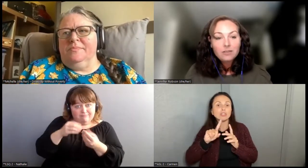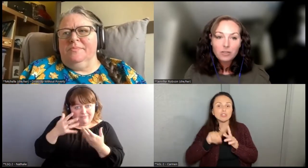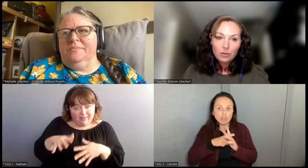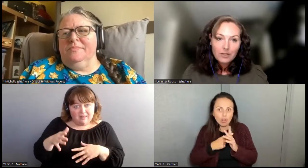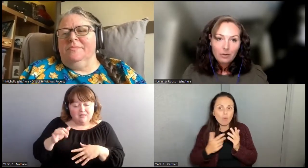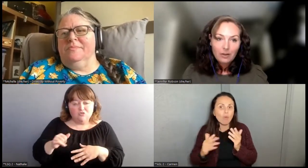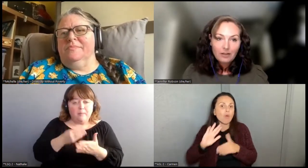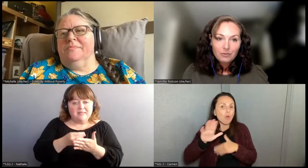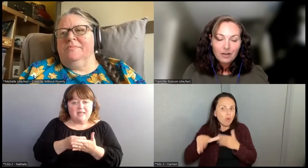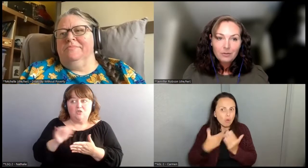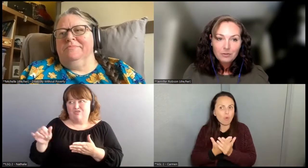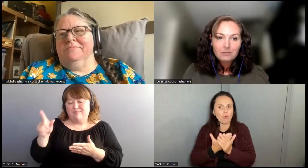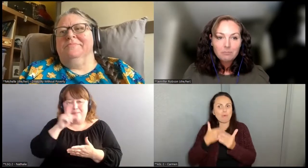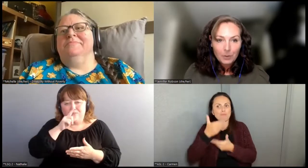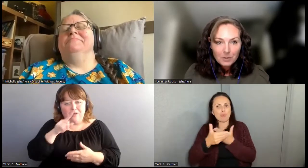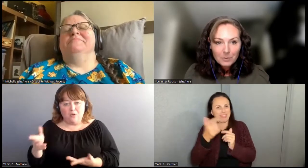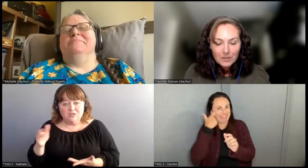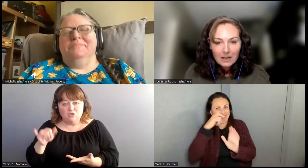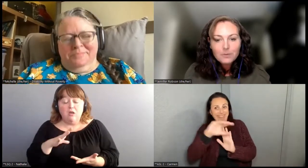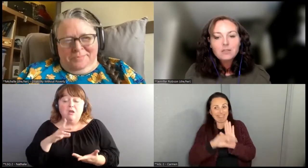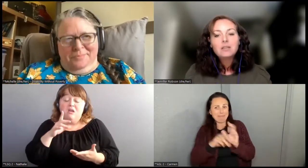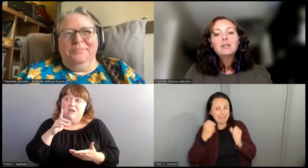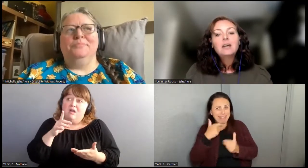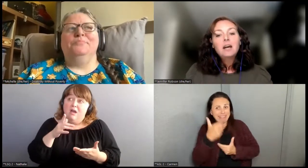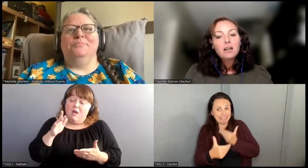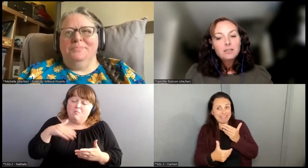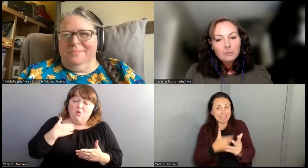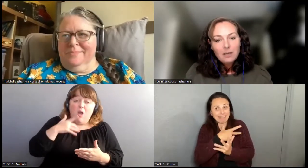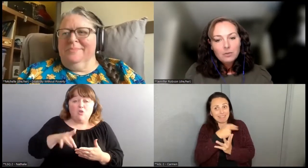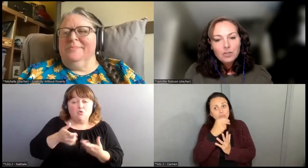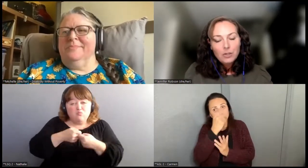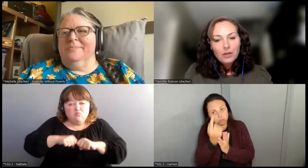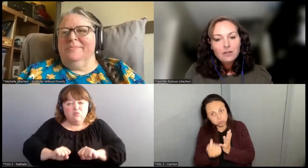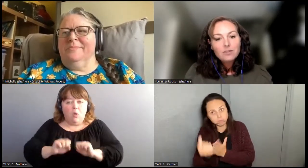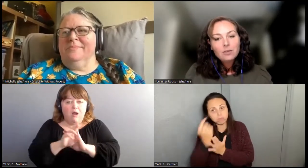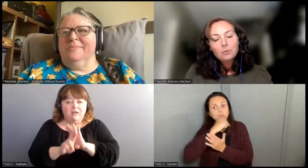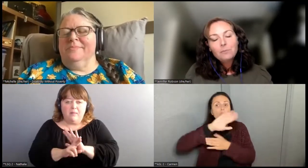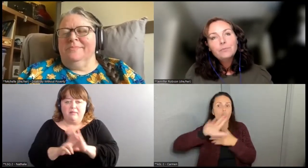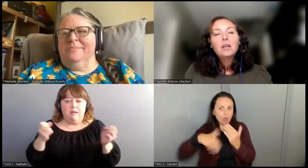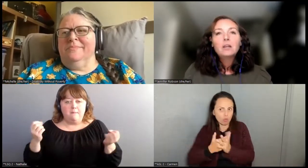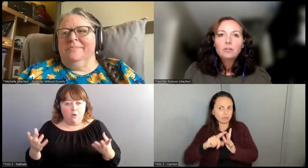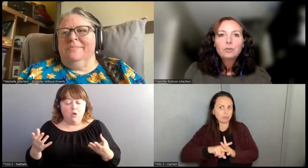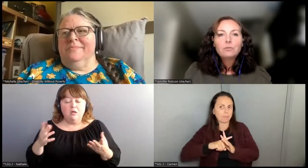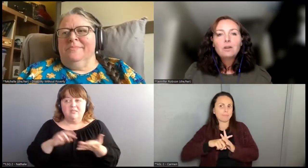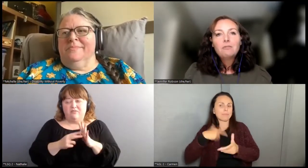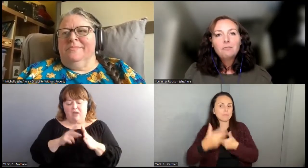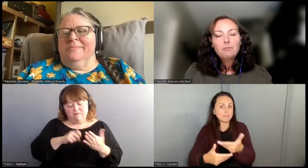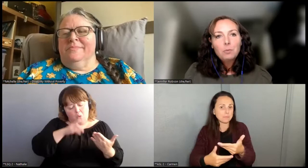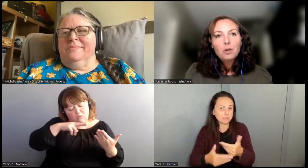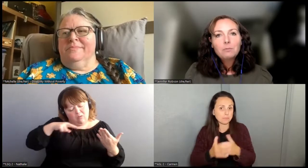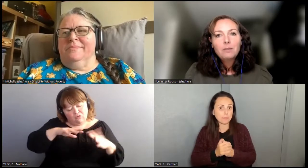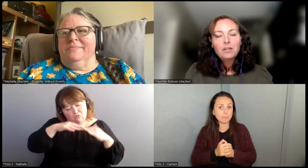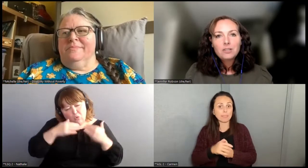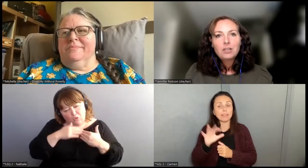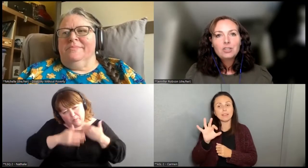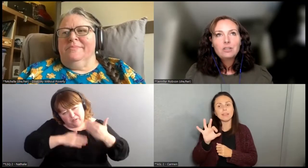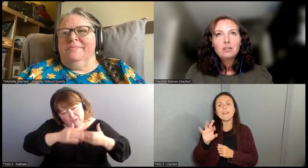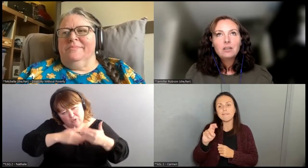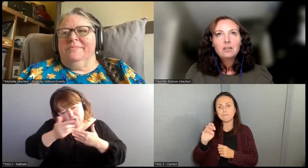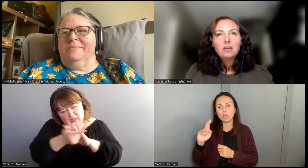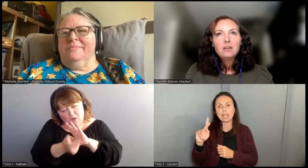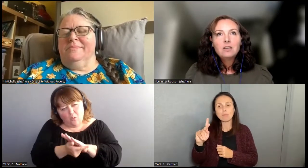THAT YOU JUST OUTLINED THE MULTIPLE STEPS TO BE ABLE TO DO THAT. LOOK, FRAMEWORK LEGISLATION